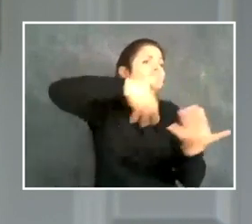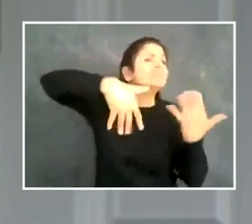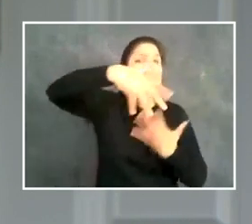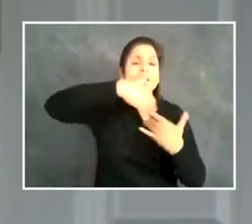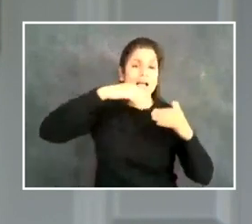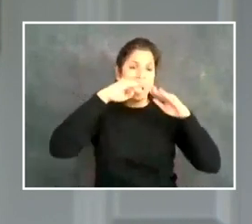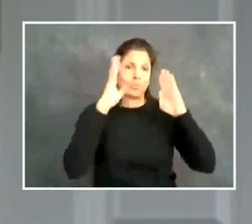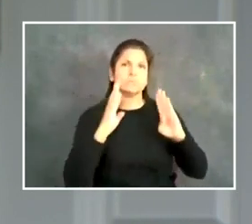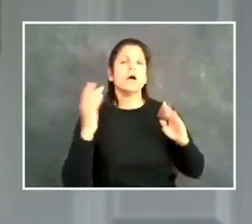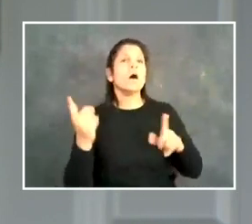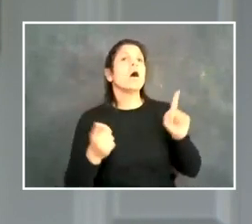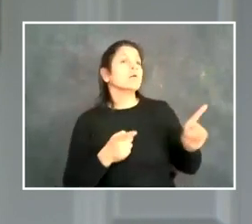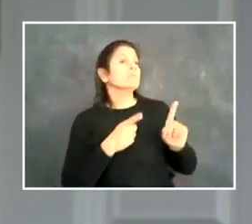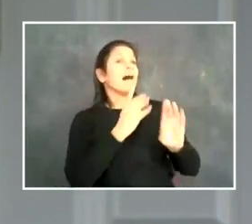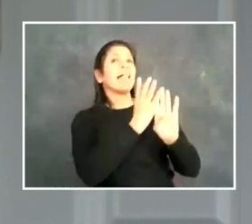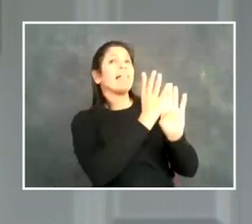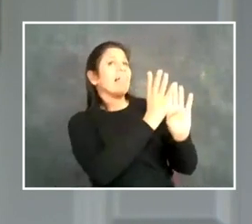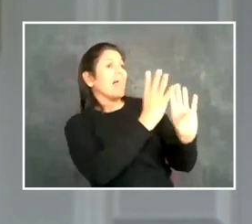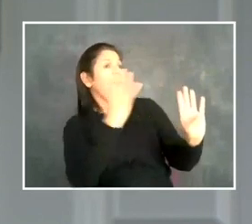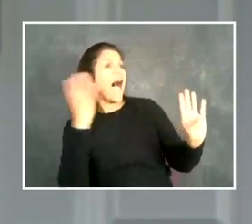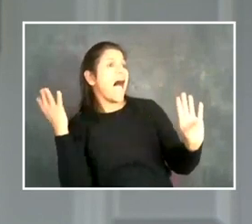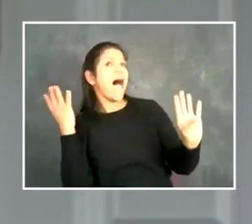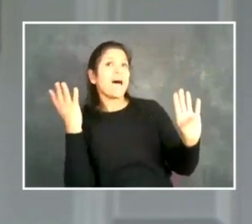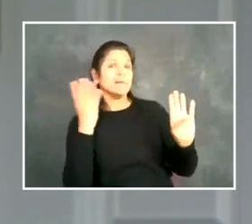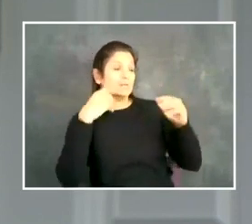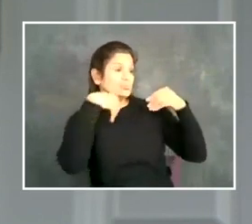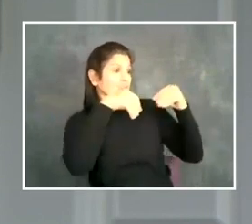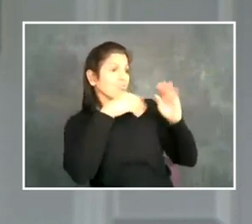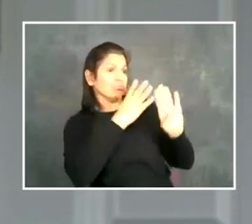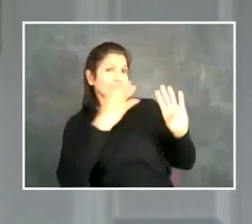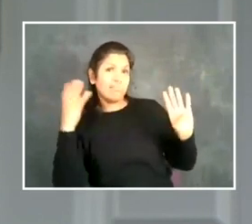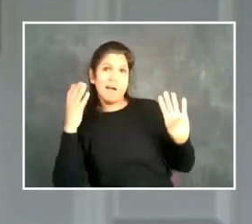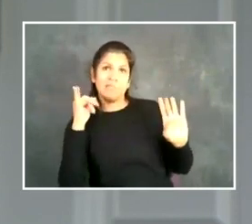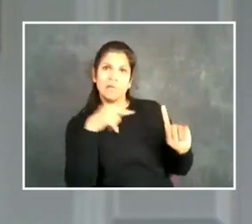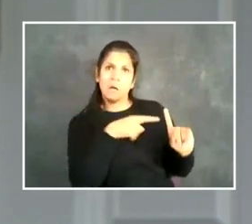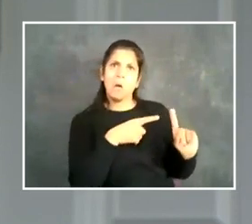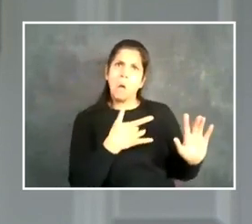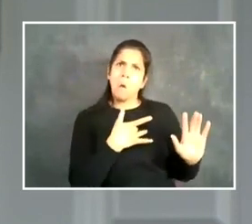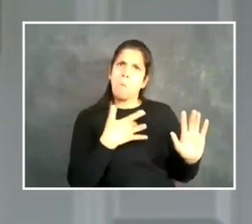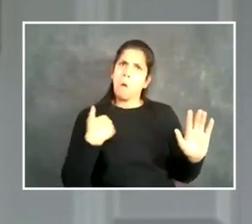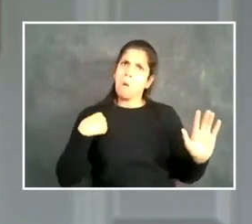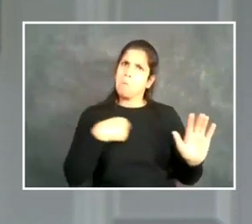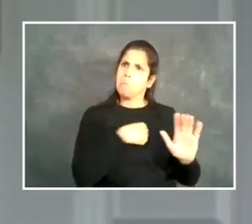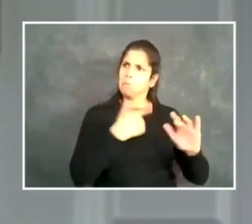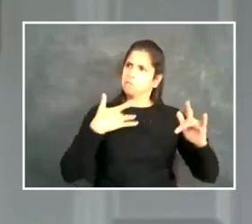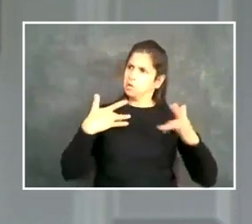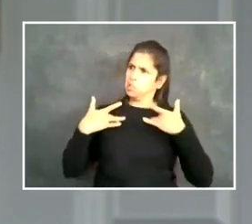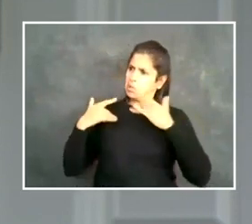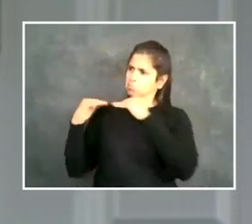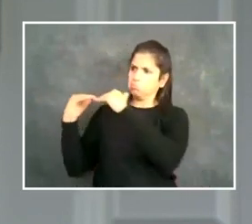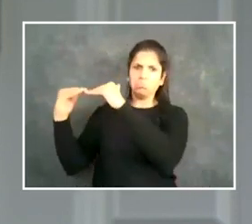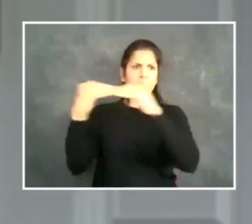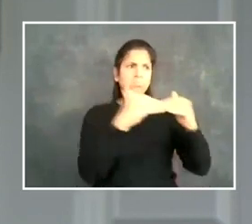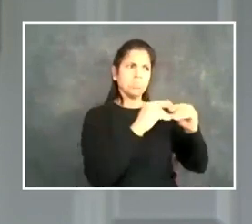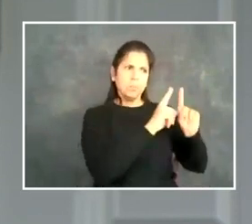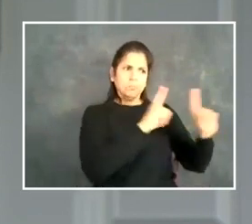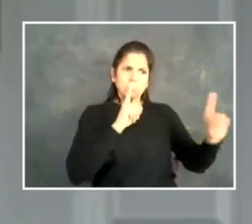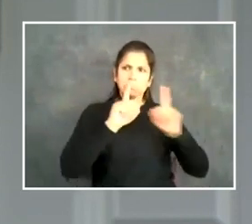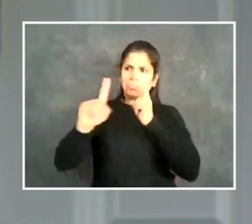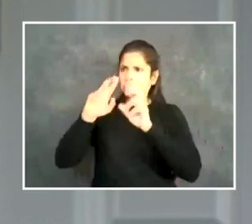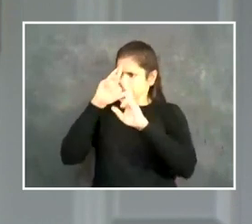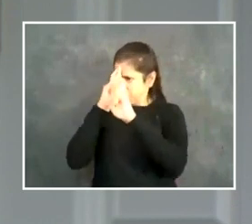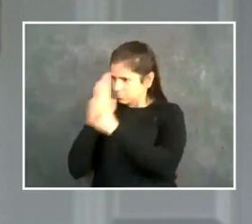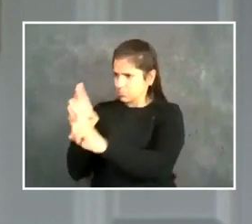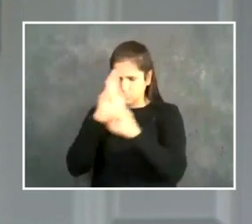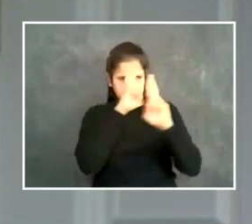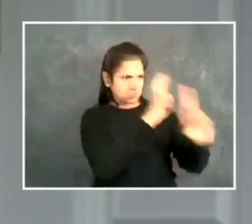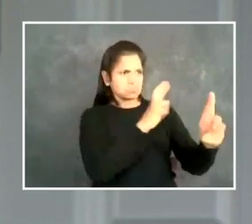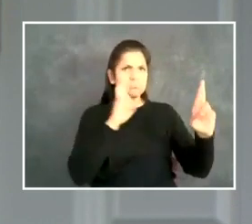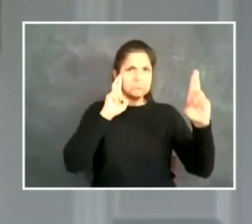DEVELOPMENTS OR WHETHER ON THE